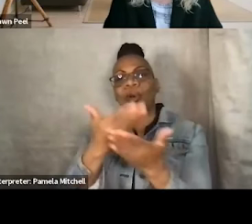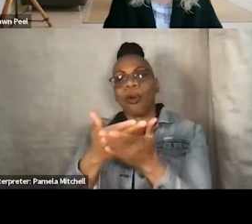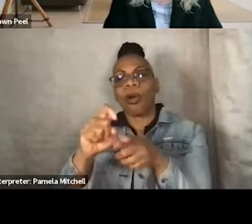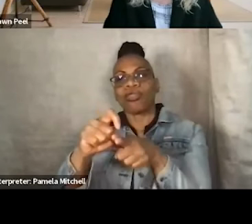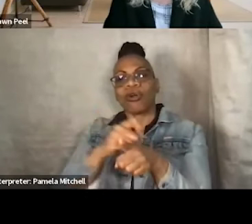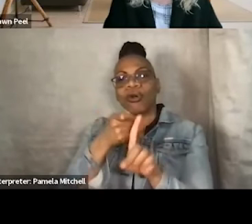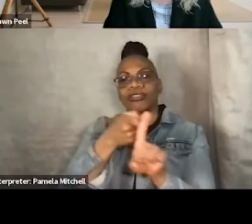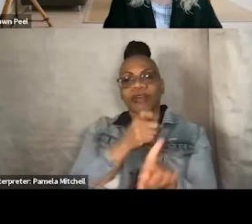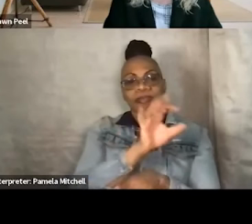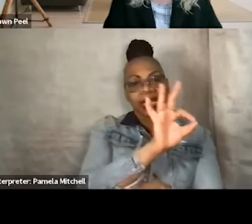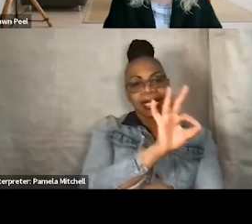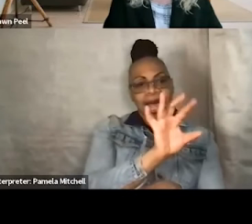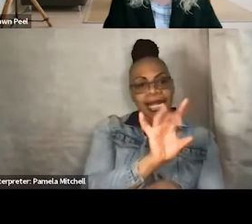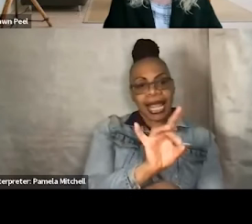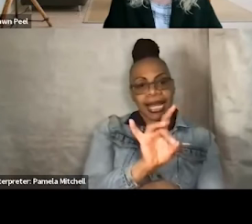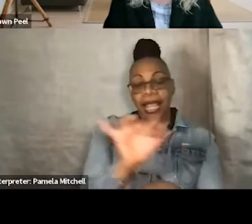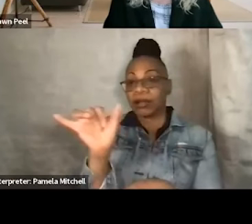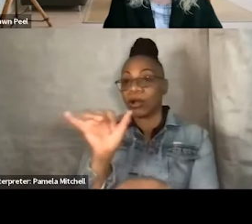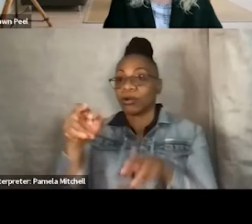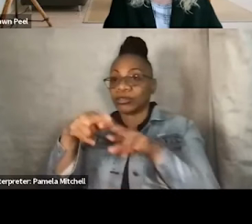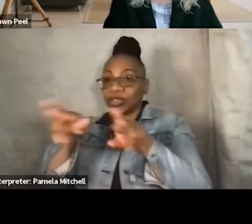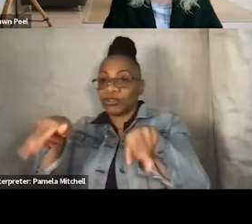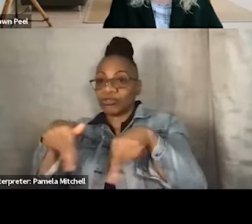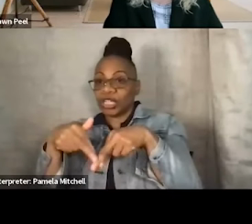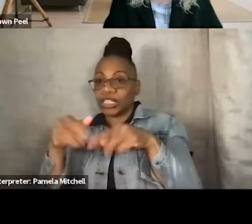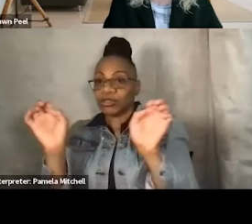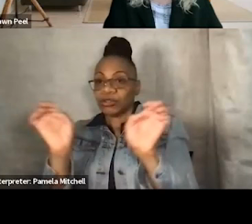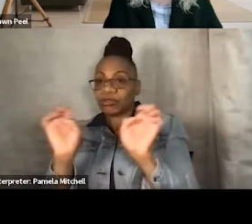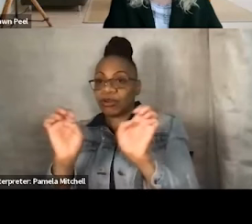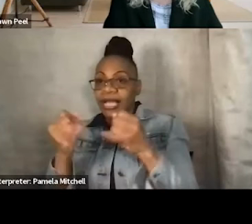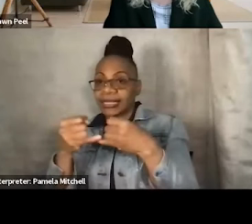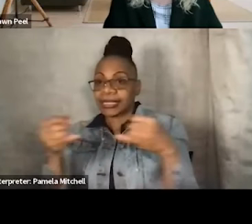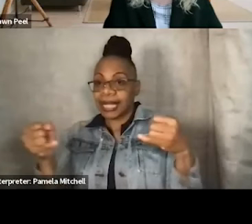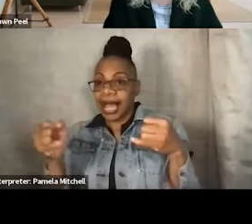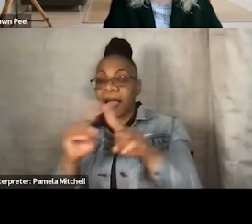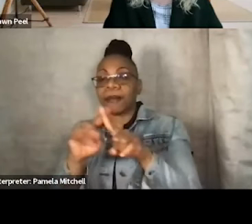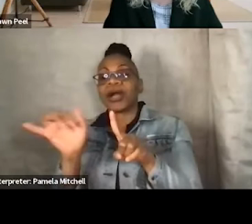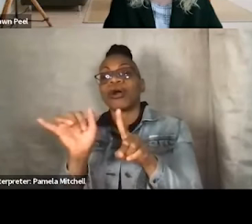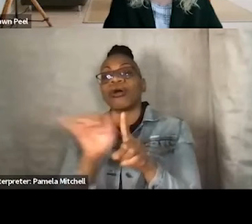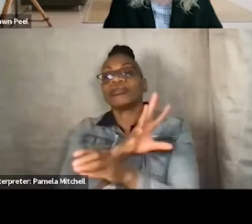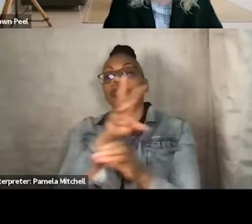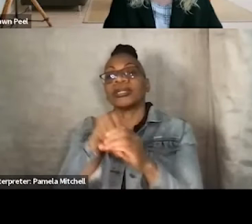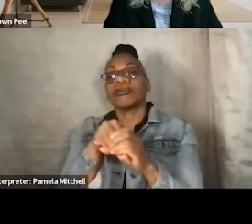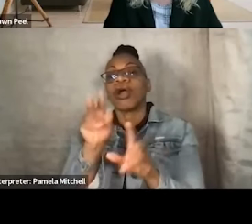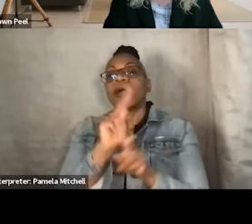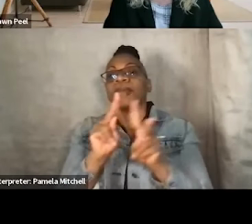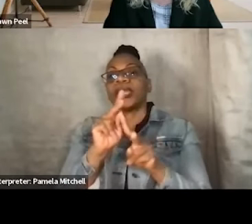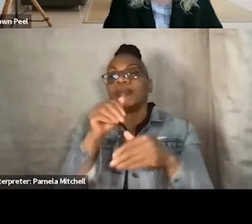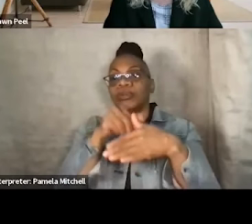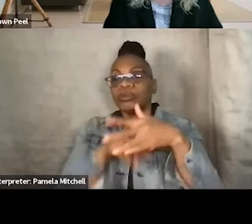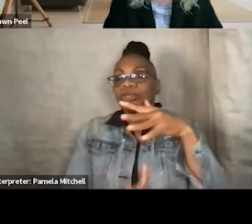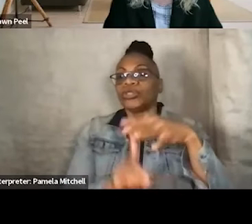and from the regional crisis line, but it also includes those individuals that walk into our community mental health centers.